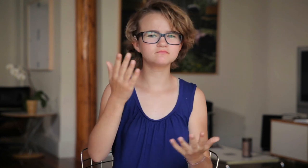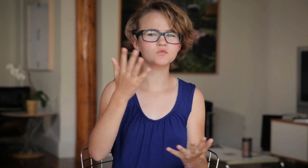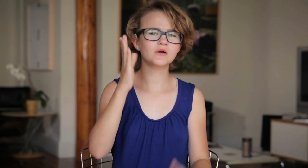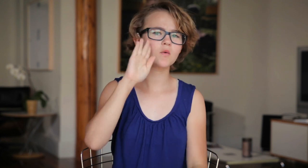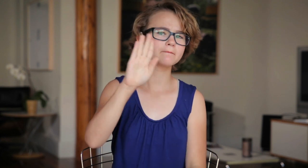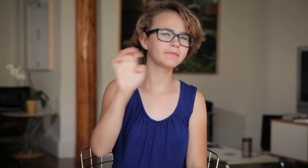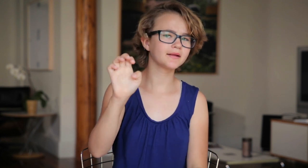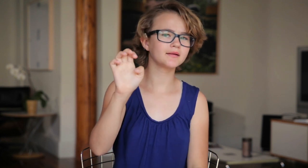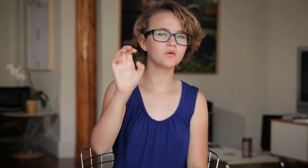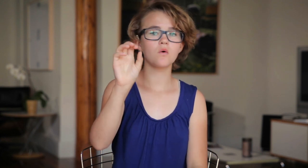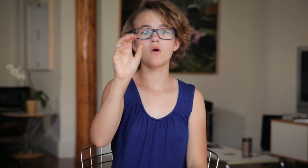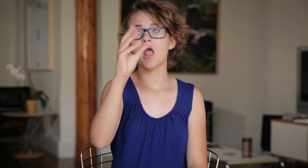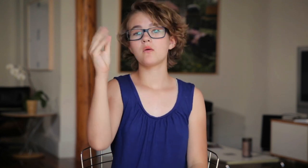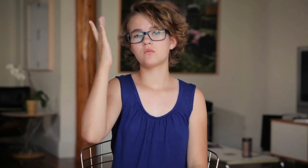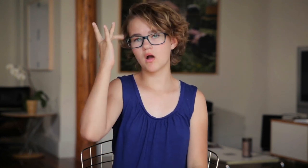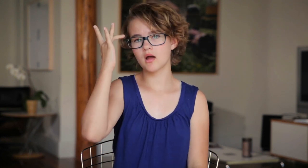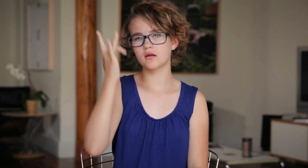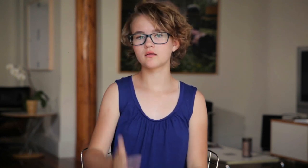What would it be, and why?